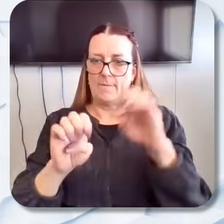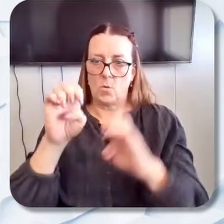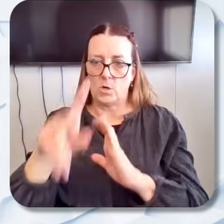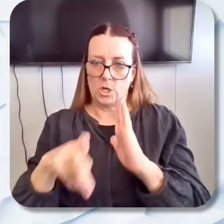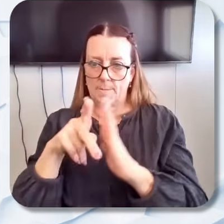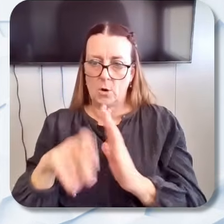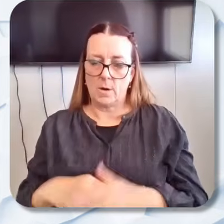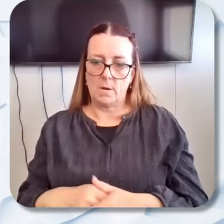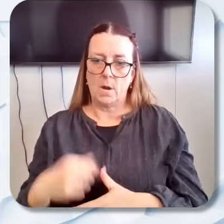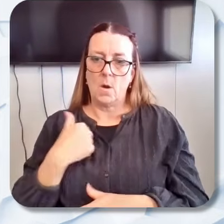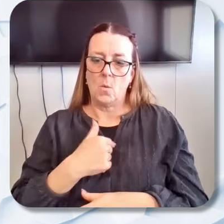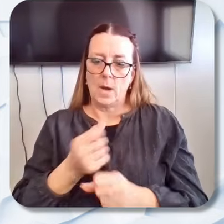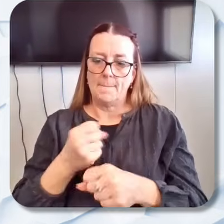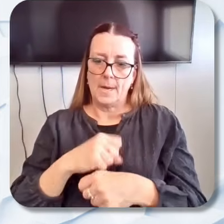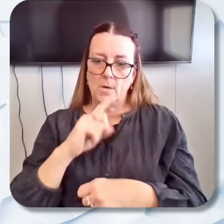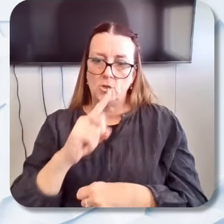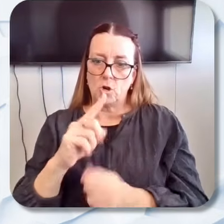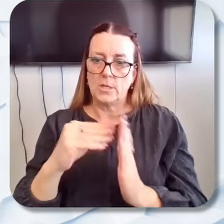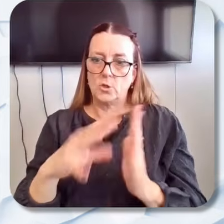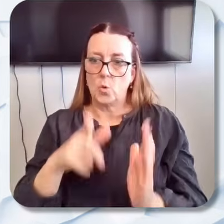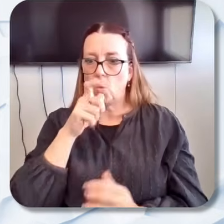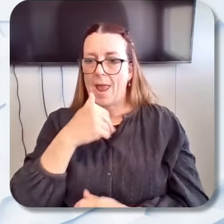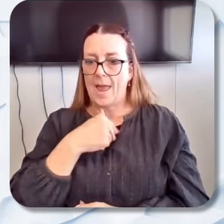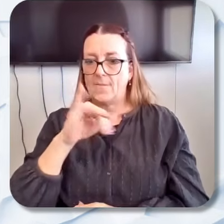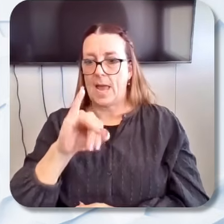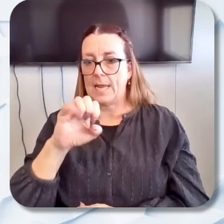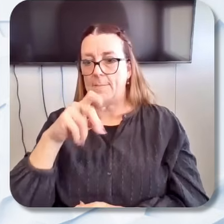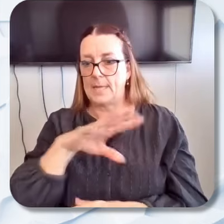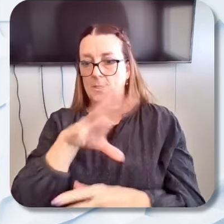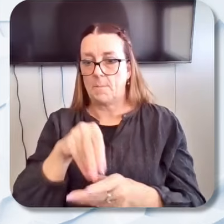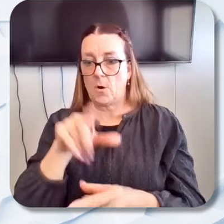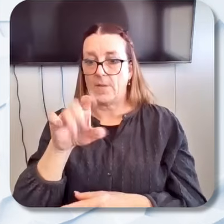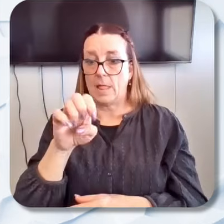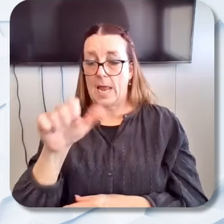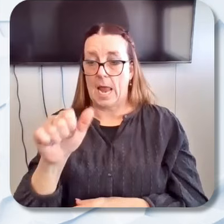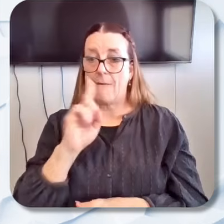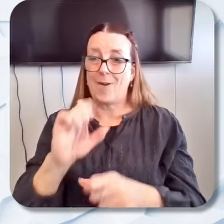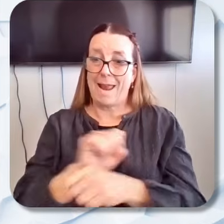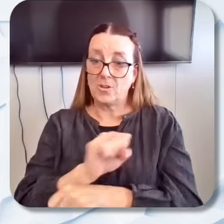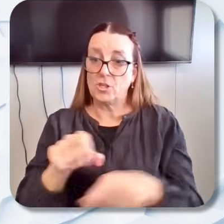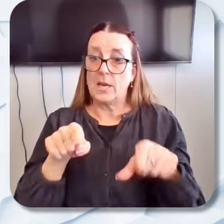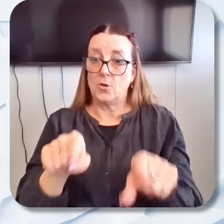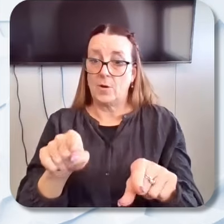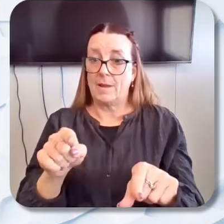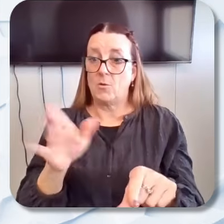So we're ensuring that the students that have IEPs and are a part of your LEA were actually there during that time period.